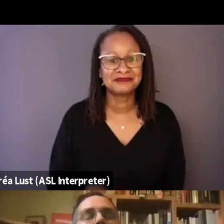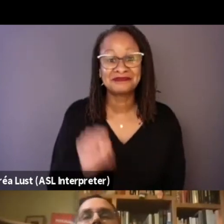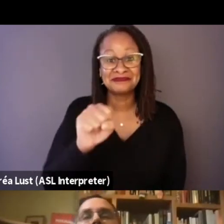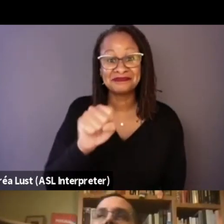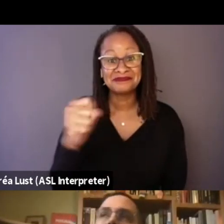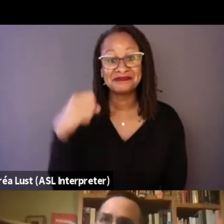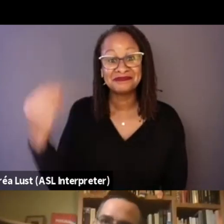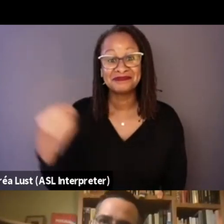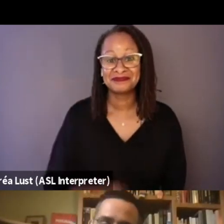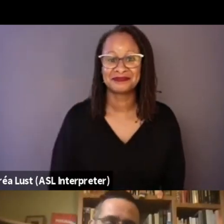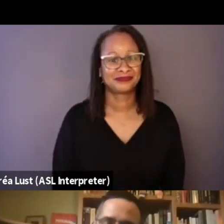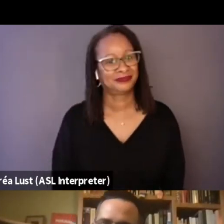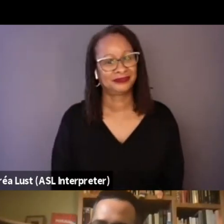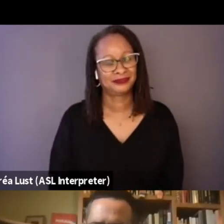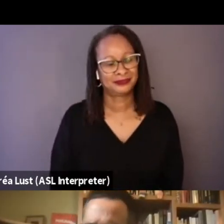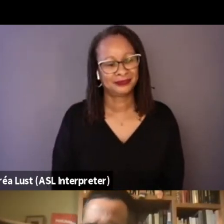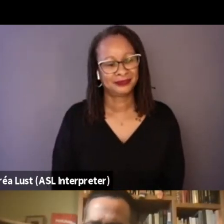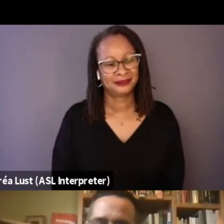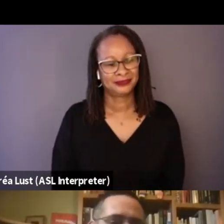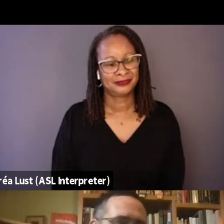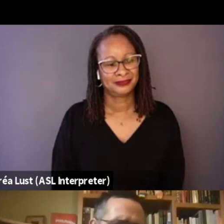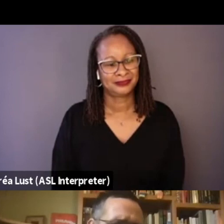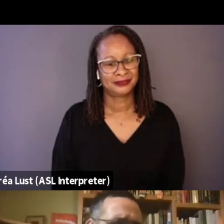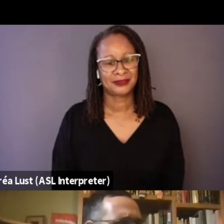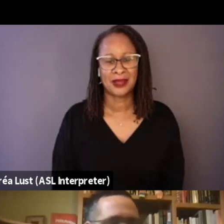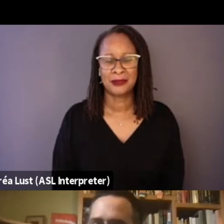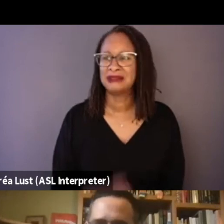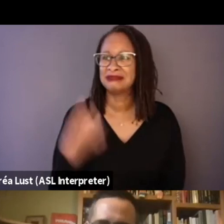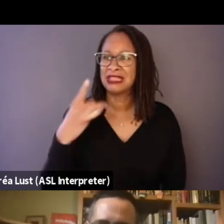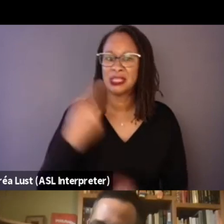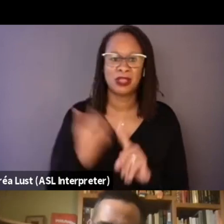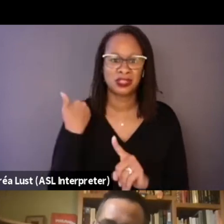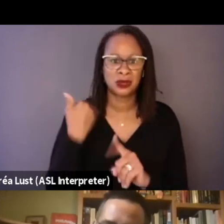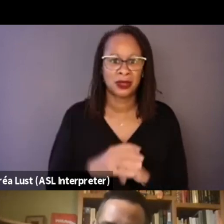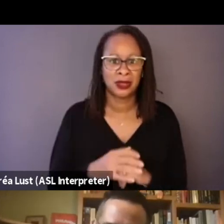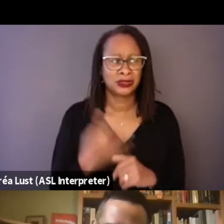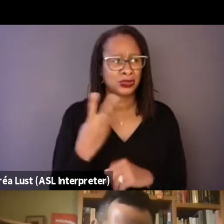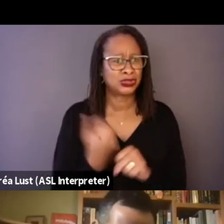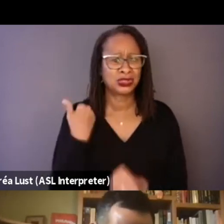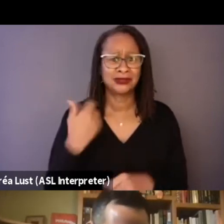Yeah, I guess like a year and a half ago, or two years ago, I don't even- time, what is time?